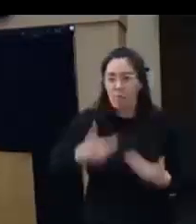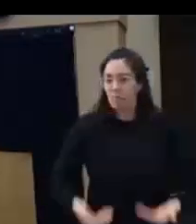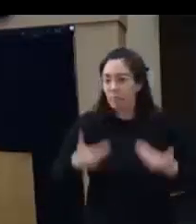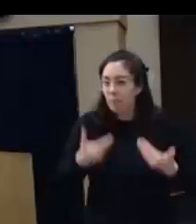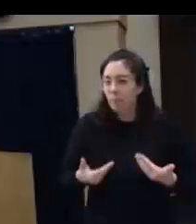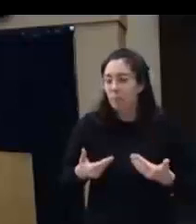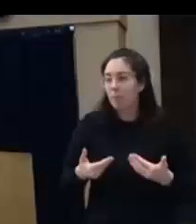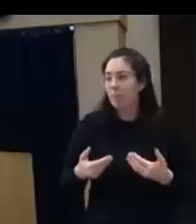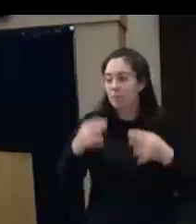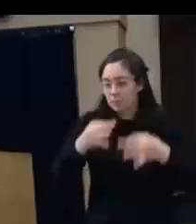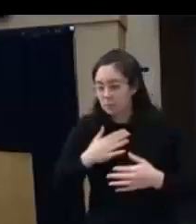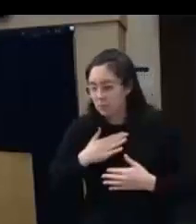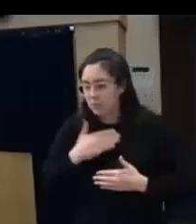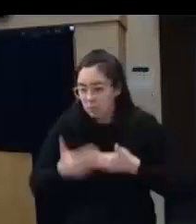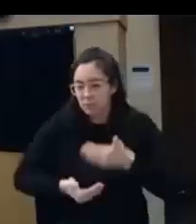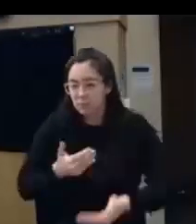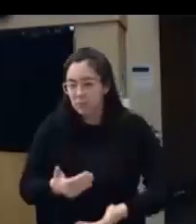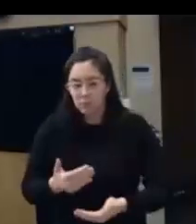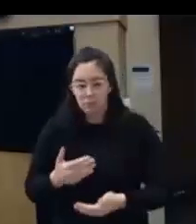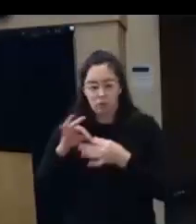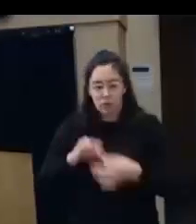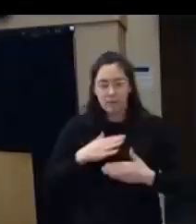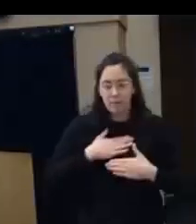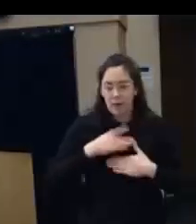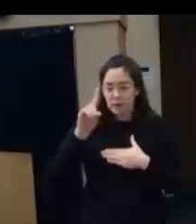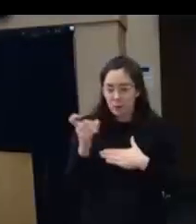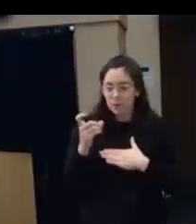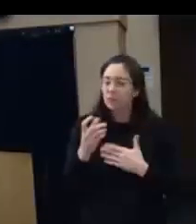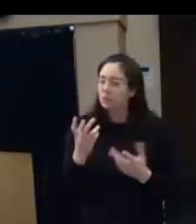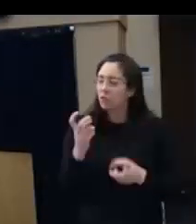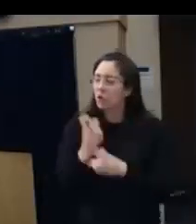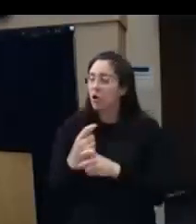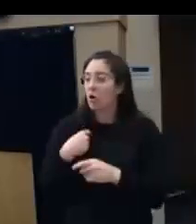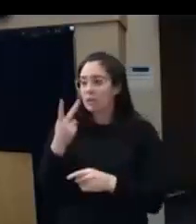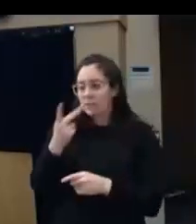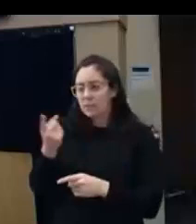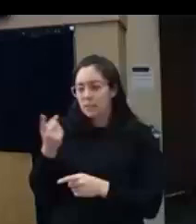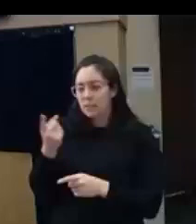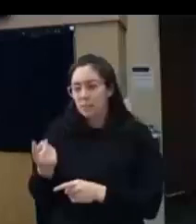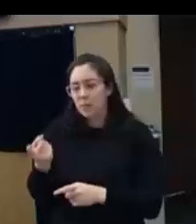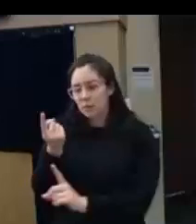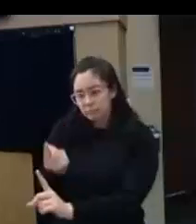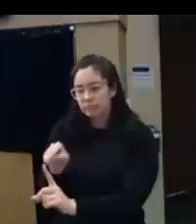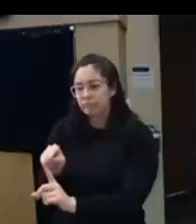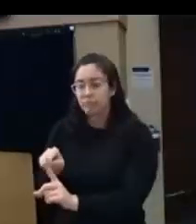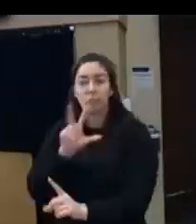decisions so it's really difficult for me when I see somebody in there who's 30 years old and